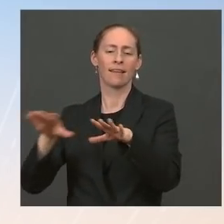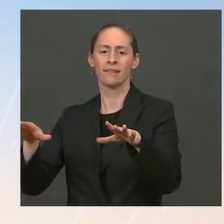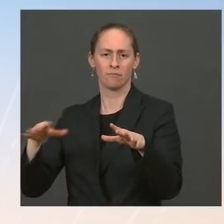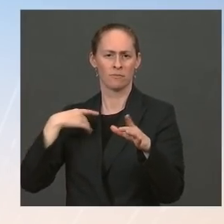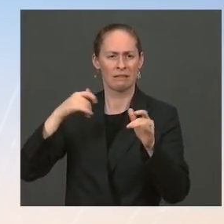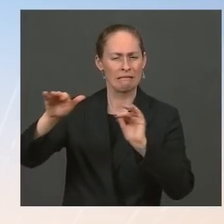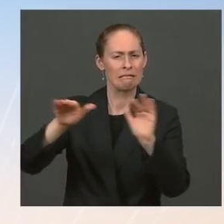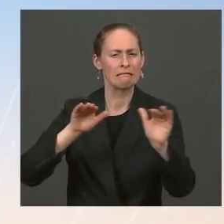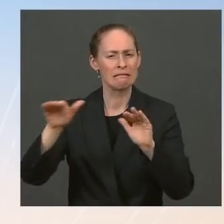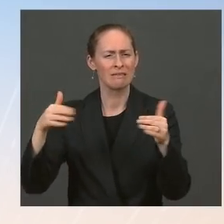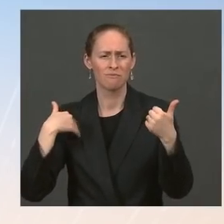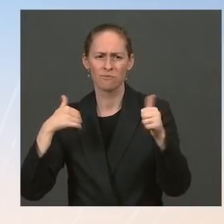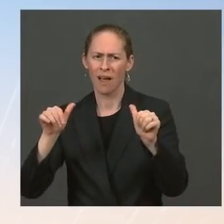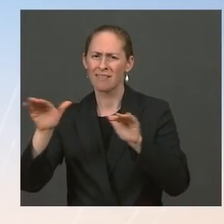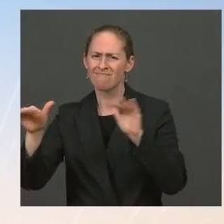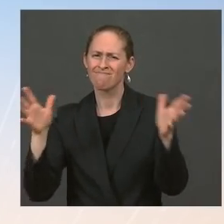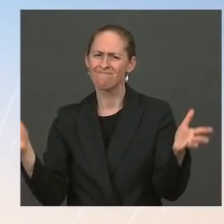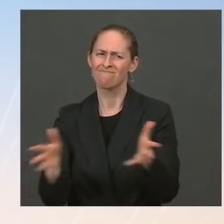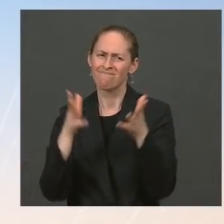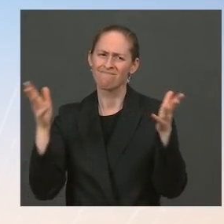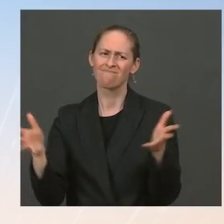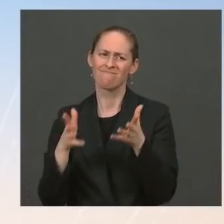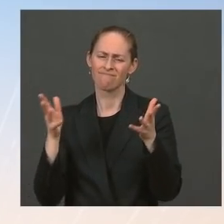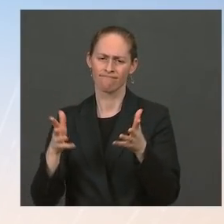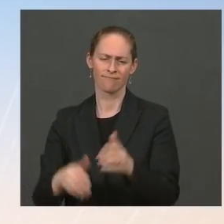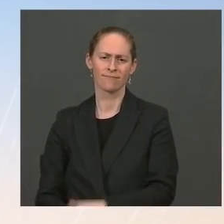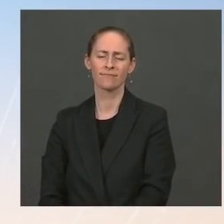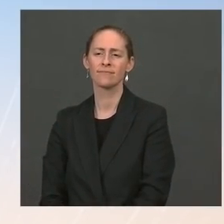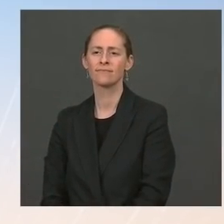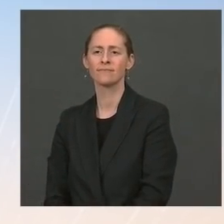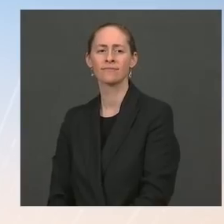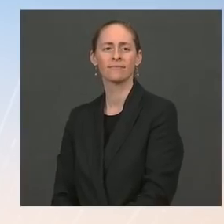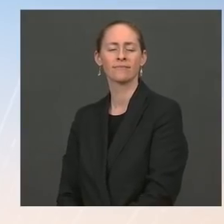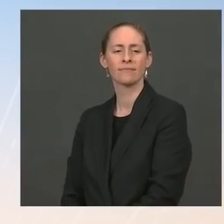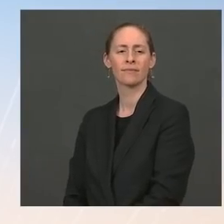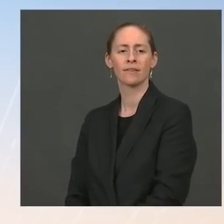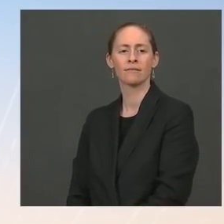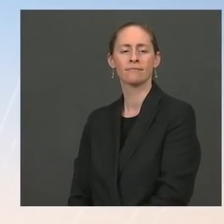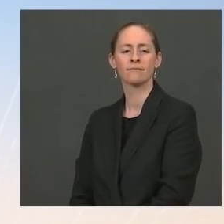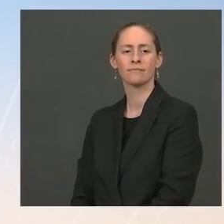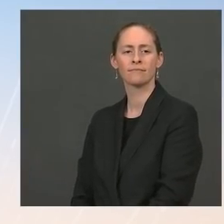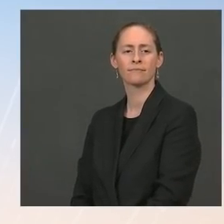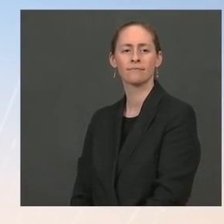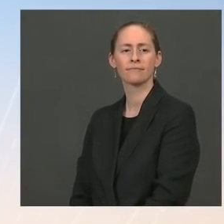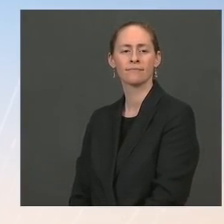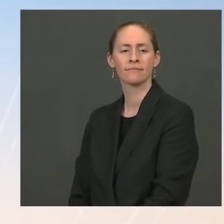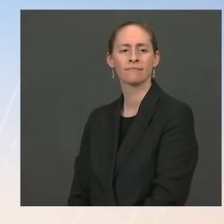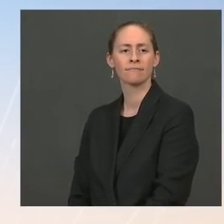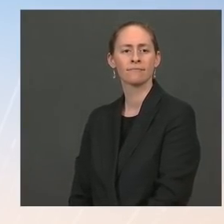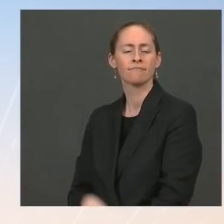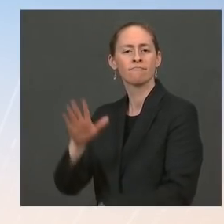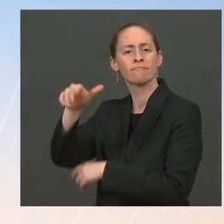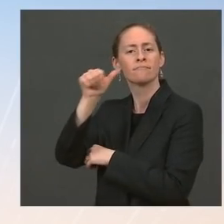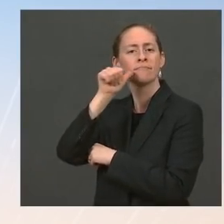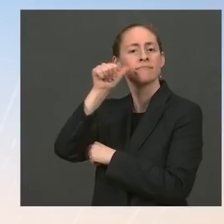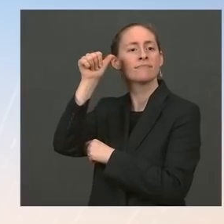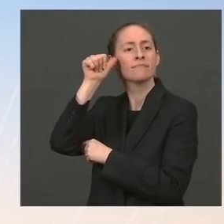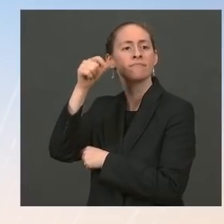The Press: Thanks. Yesterday, Congress passed a bill to give the Congressional Medal of Honor to the 13 service members who were killed in the attack at the Kabul airport.